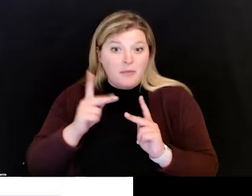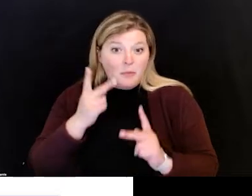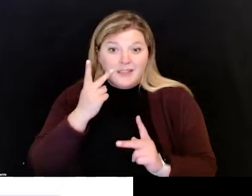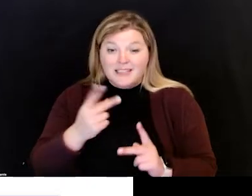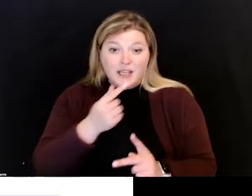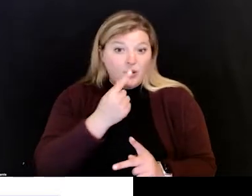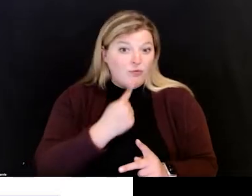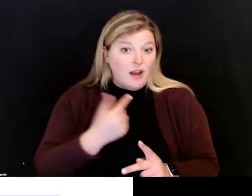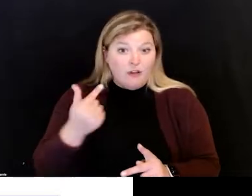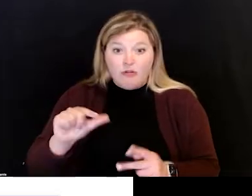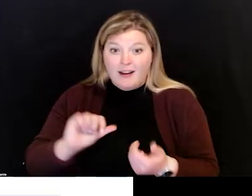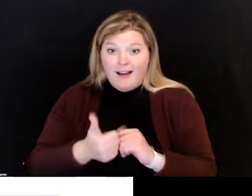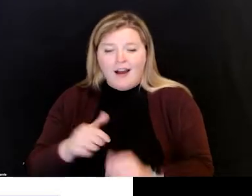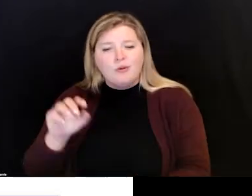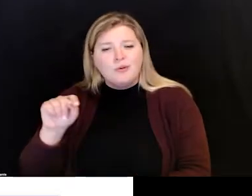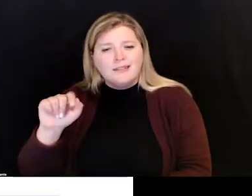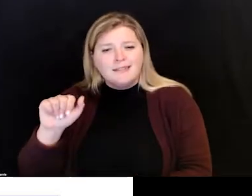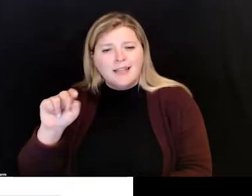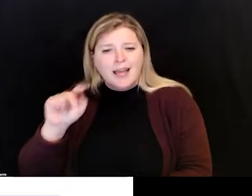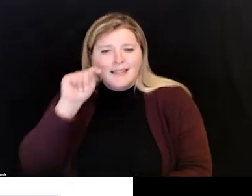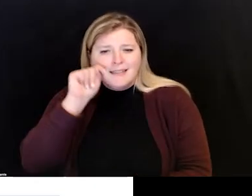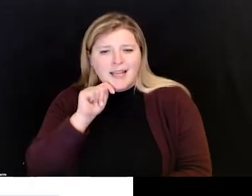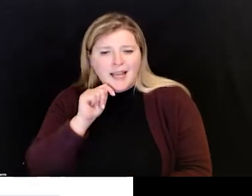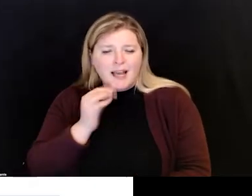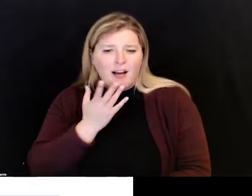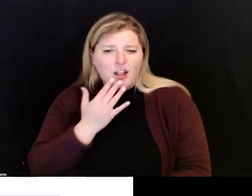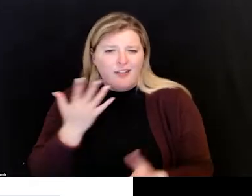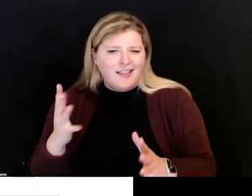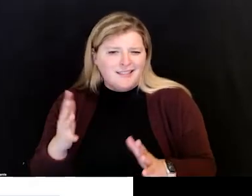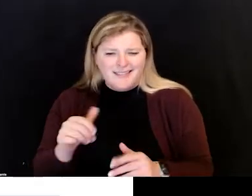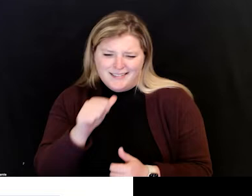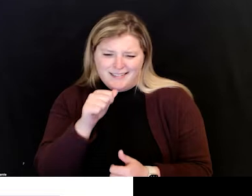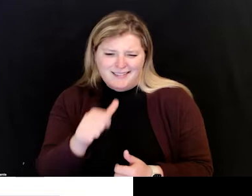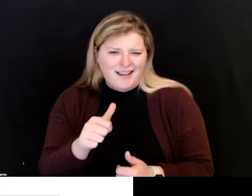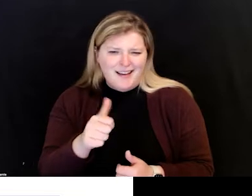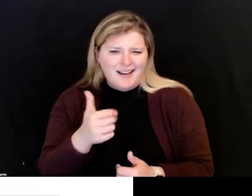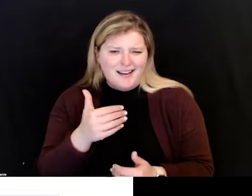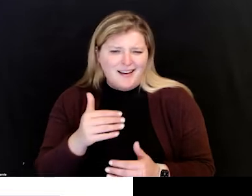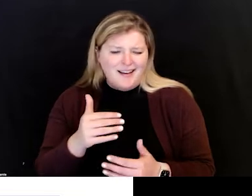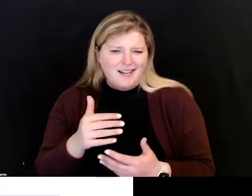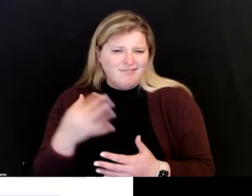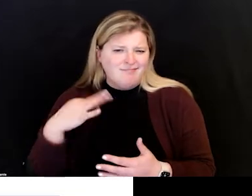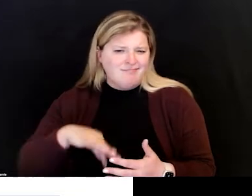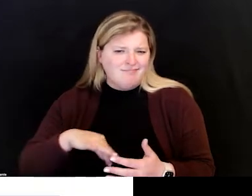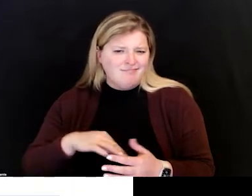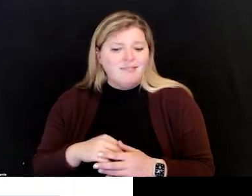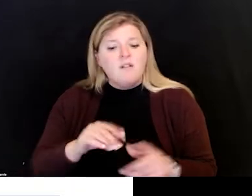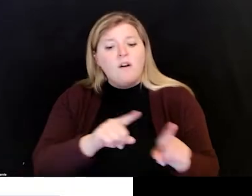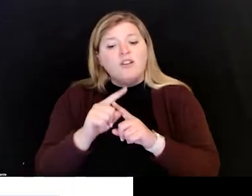not very useful. There are several different kinds of colorblindness.